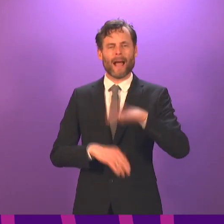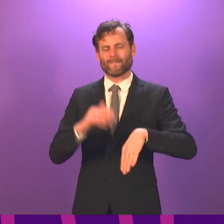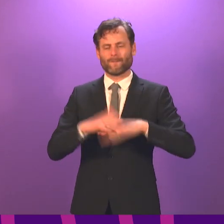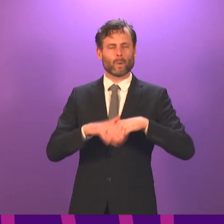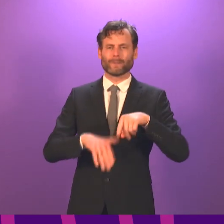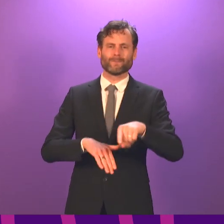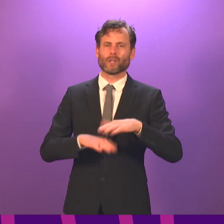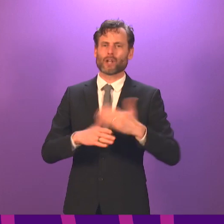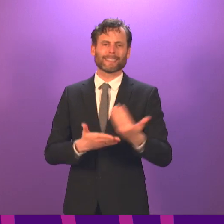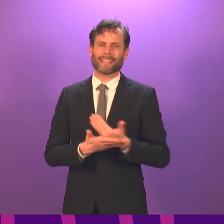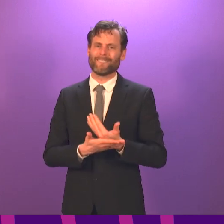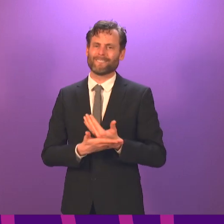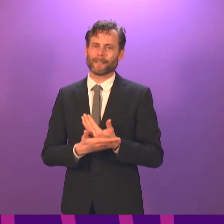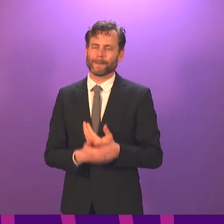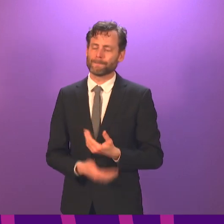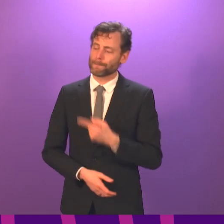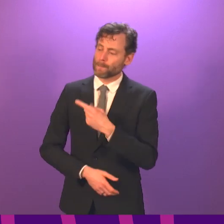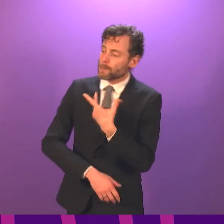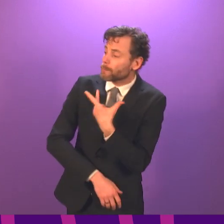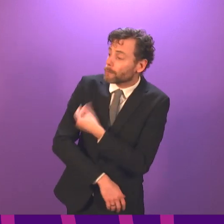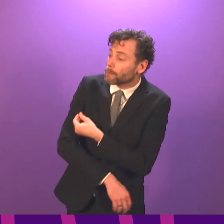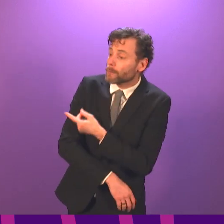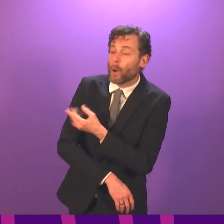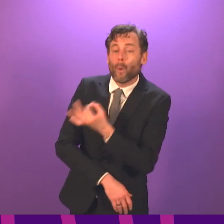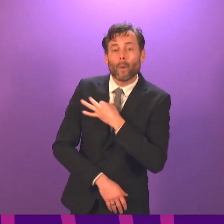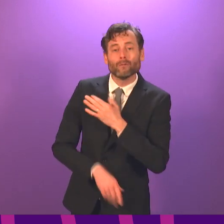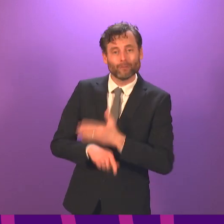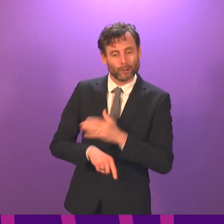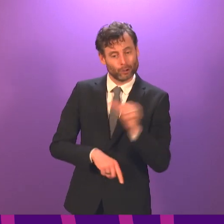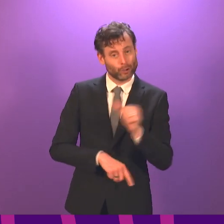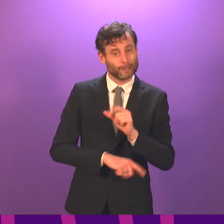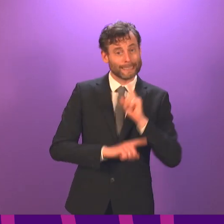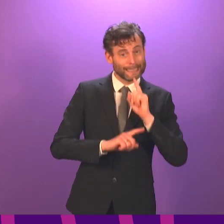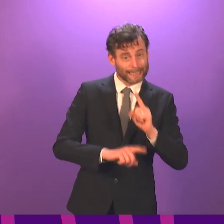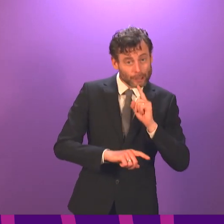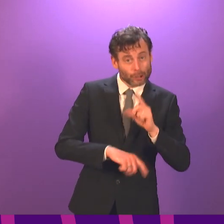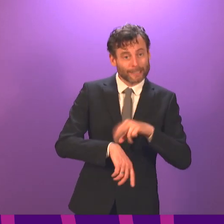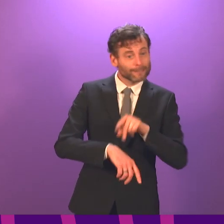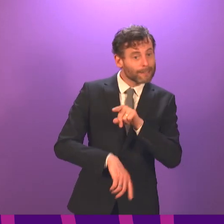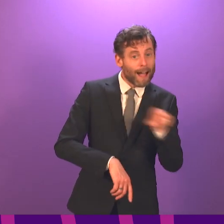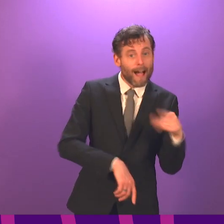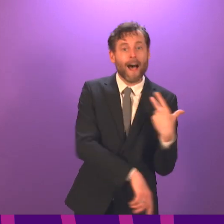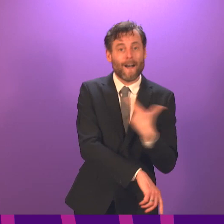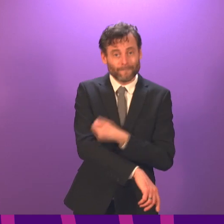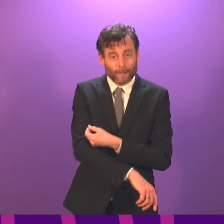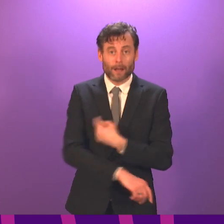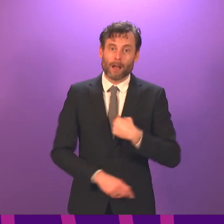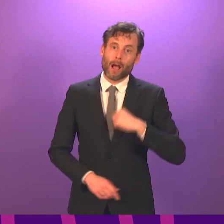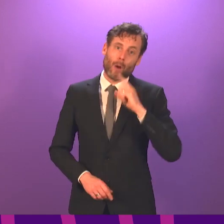As for the question on vaccination, much as I would dearly love to stand here and agree